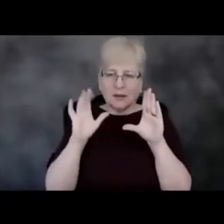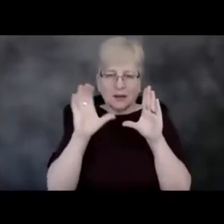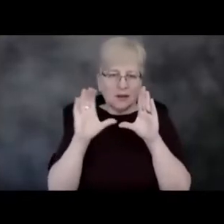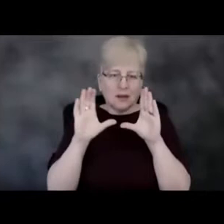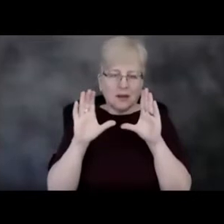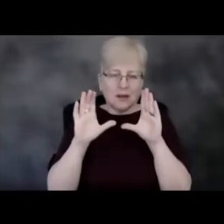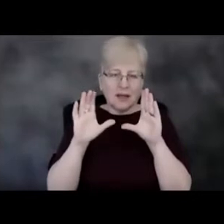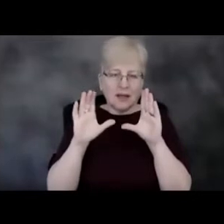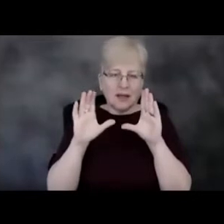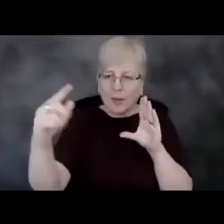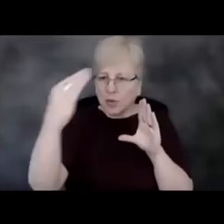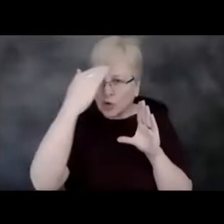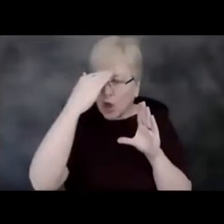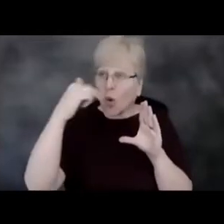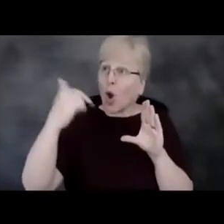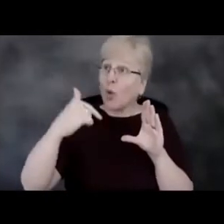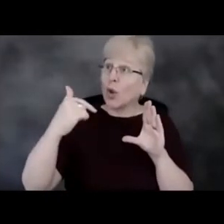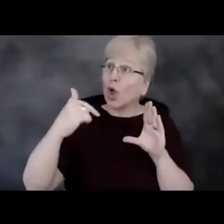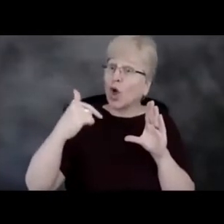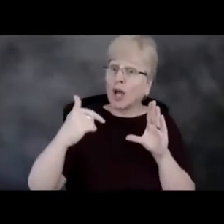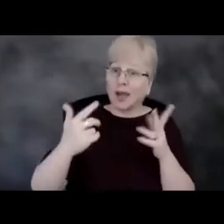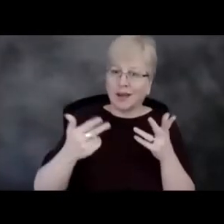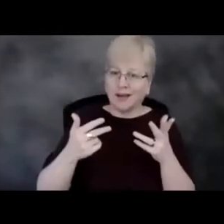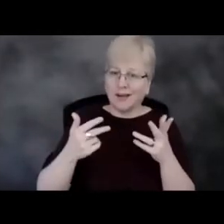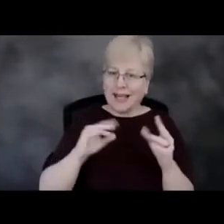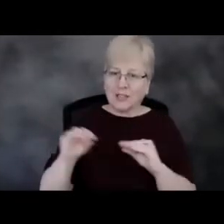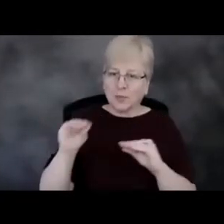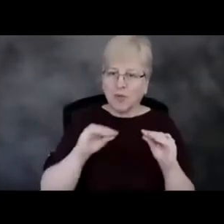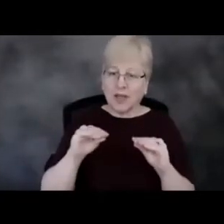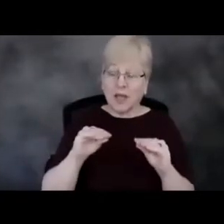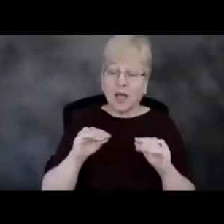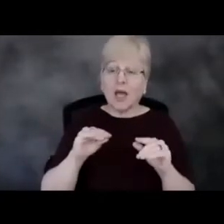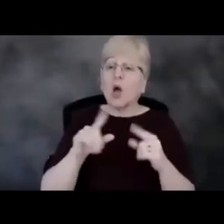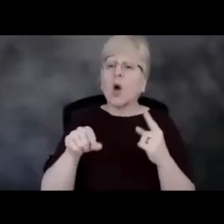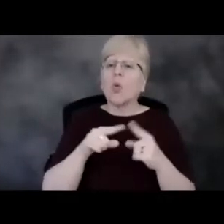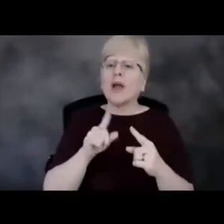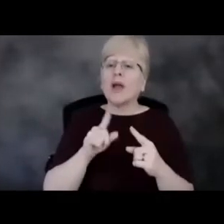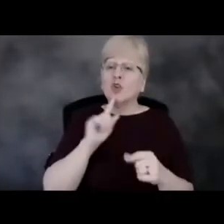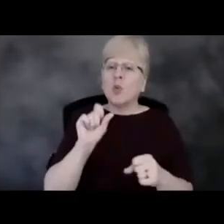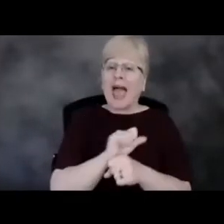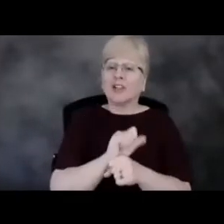here. Look, it's moving. But when you click on it, then you will see the image is full-screen.